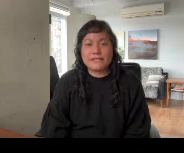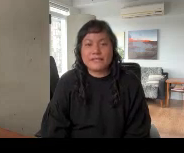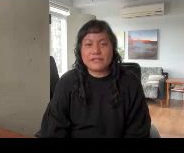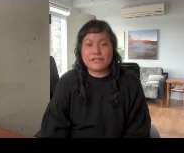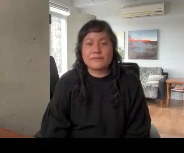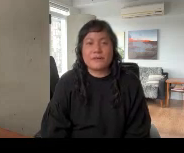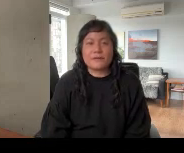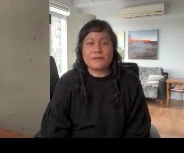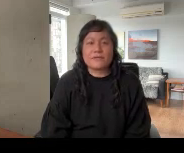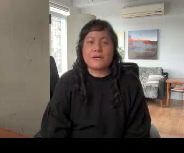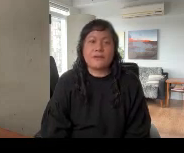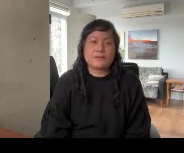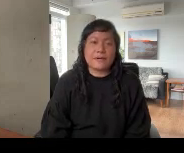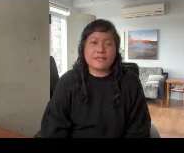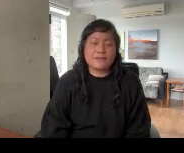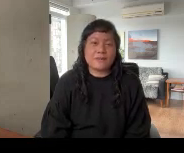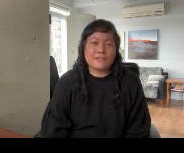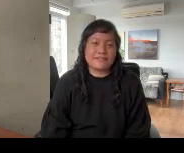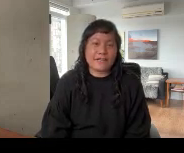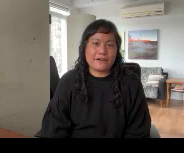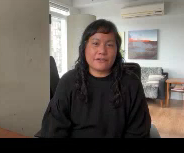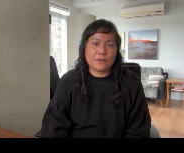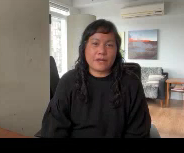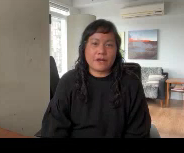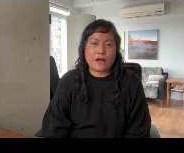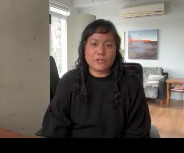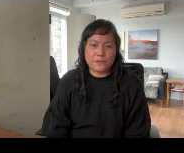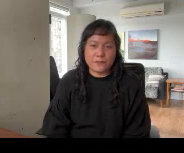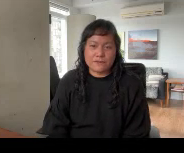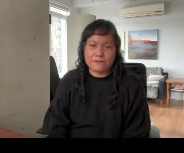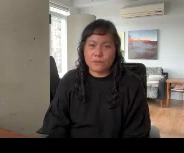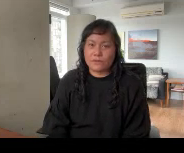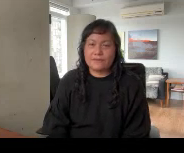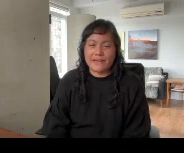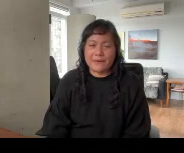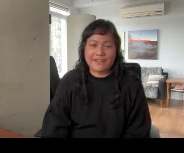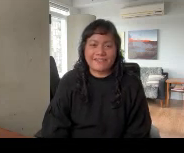diverse indigenous peoples whose presence marks this territory on which peoples of the world now